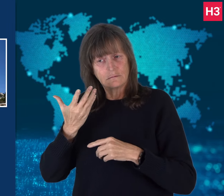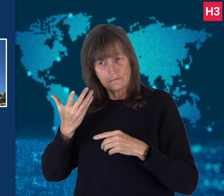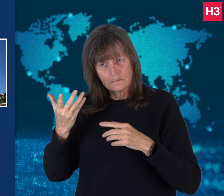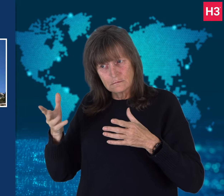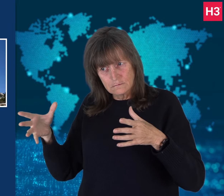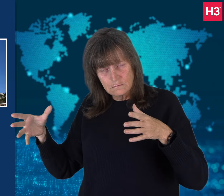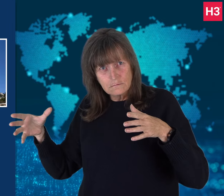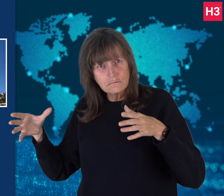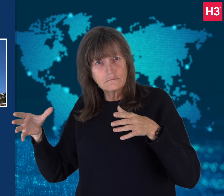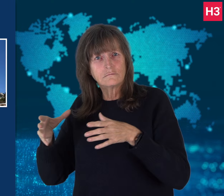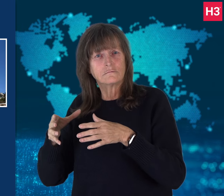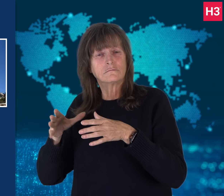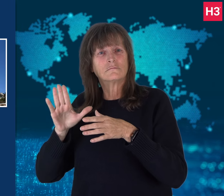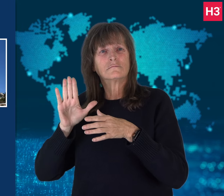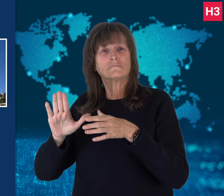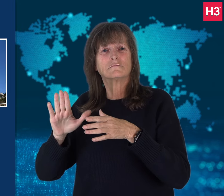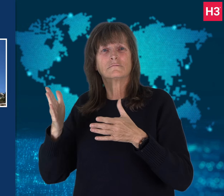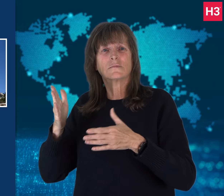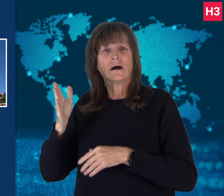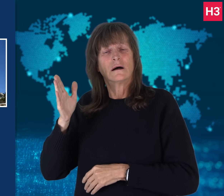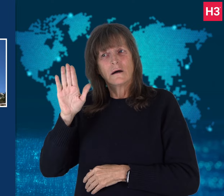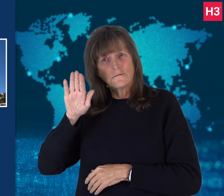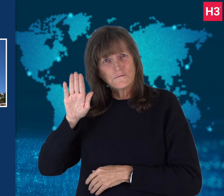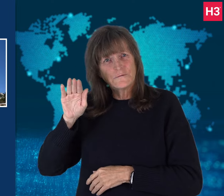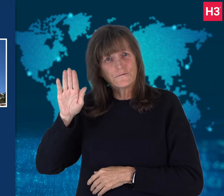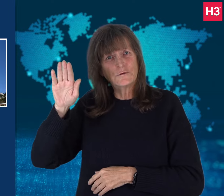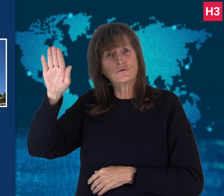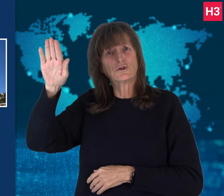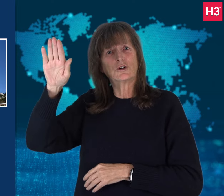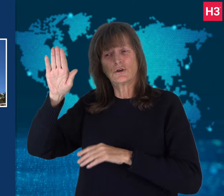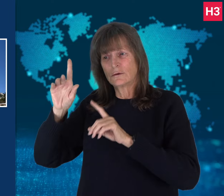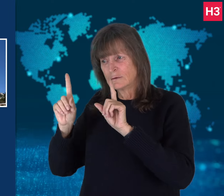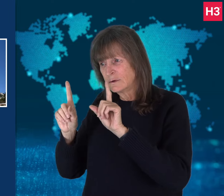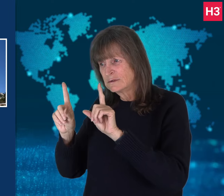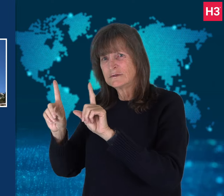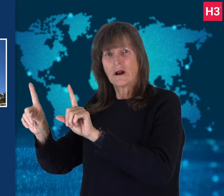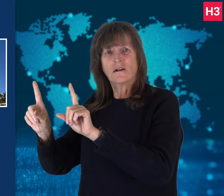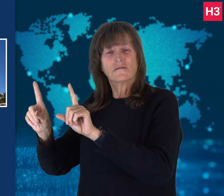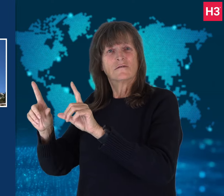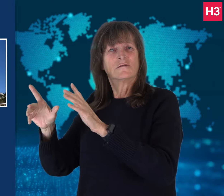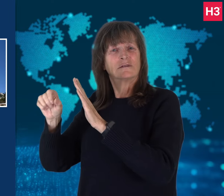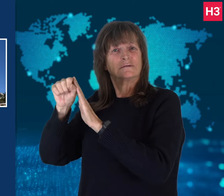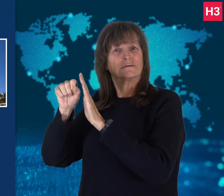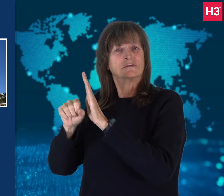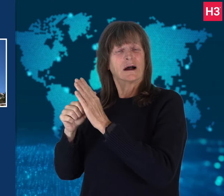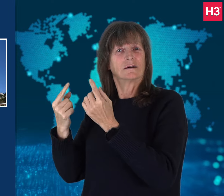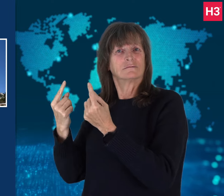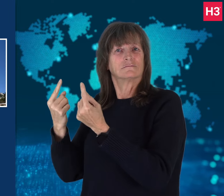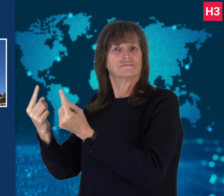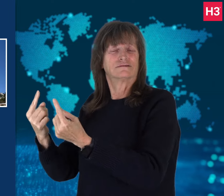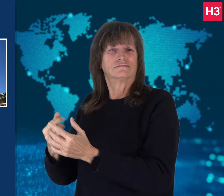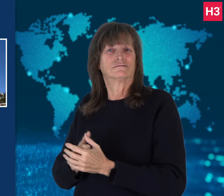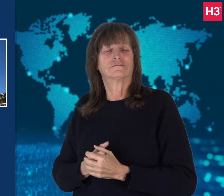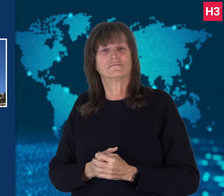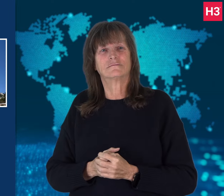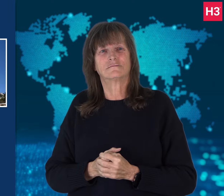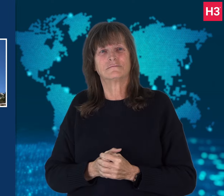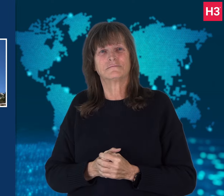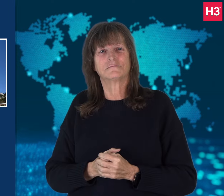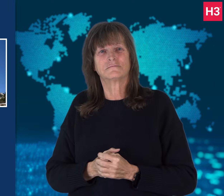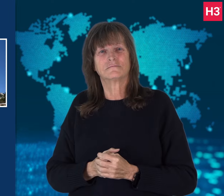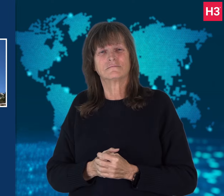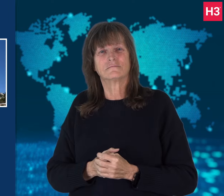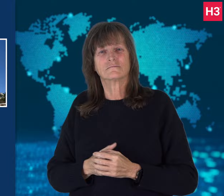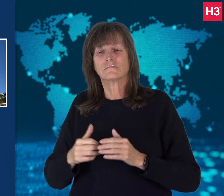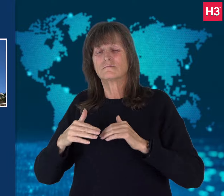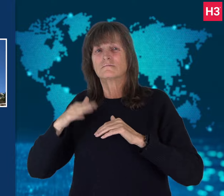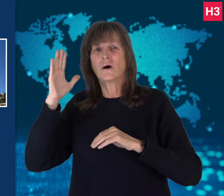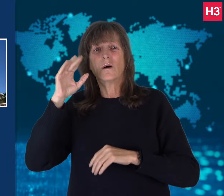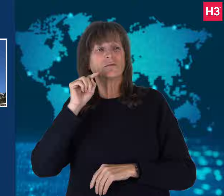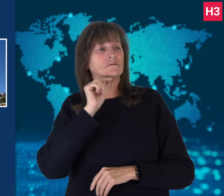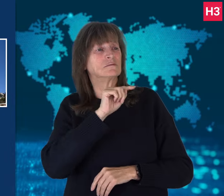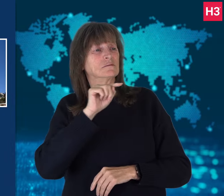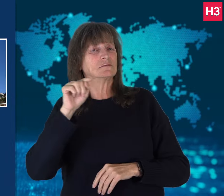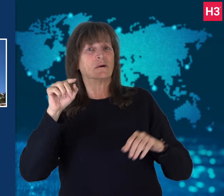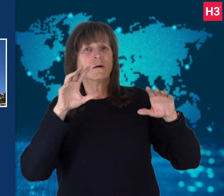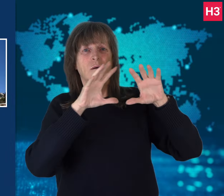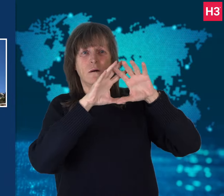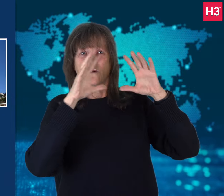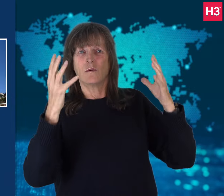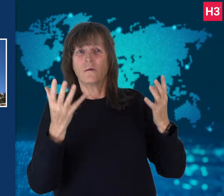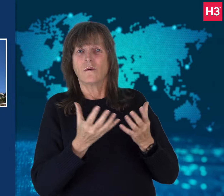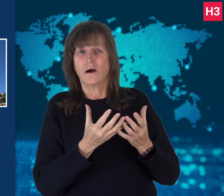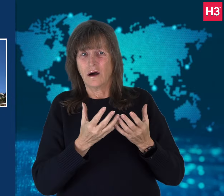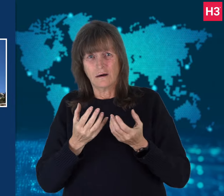to become their future independent state. Most of the world supports